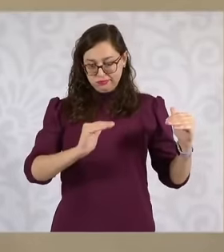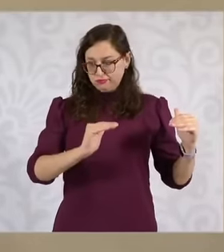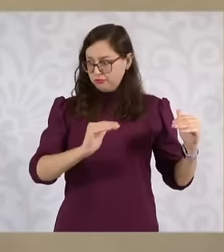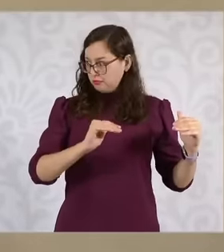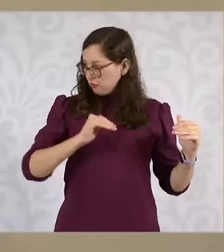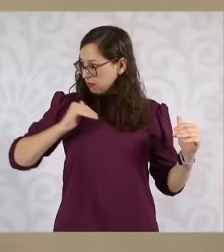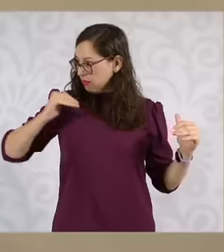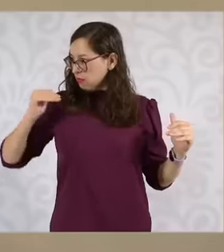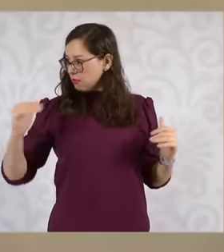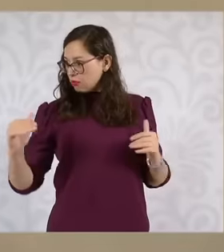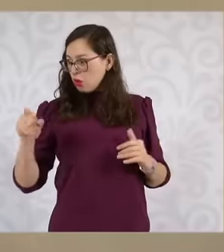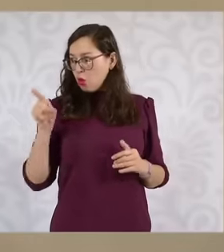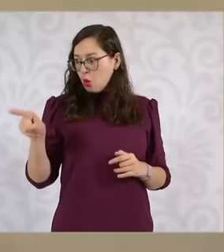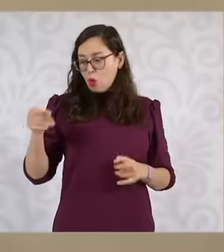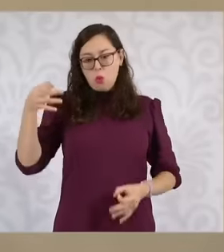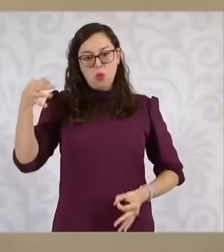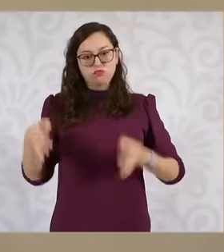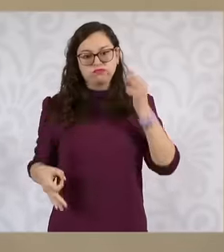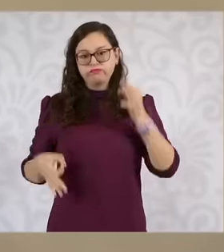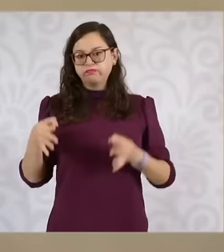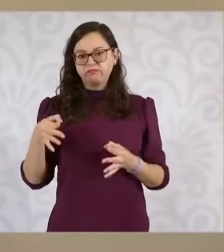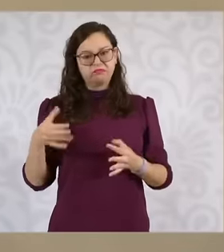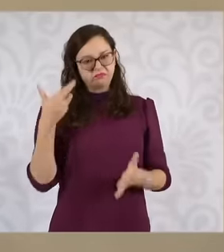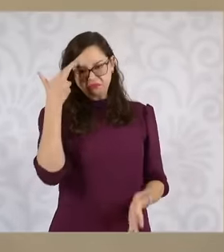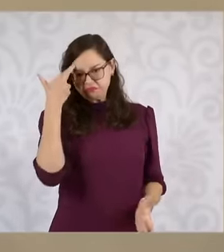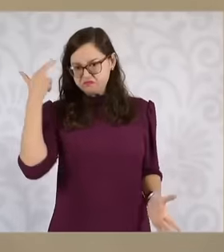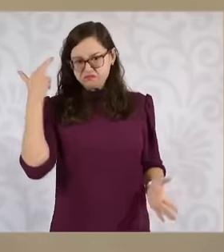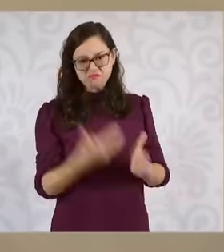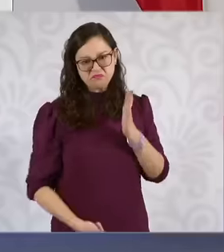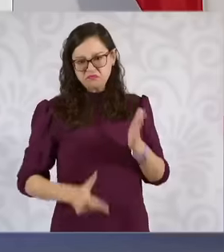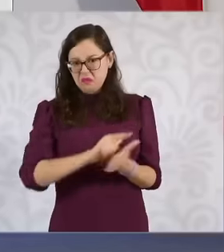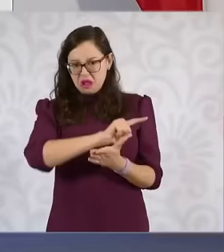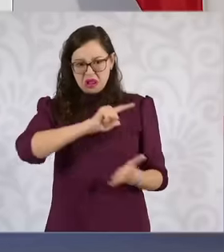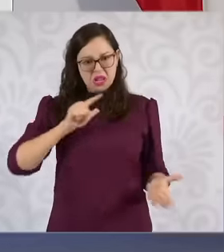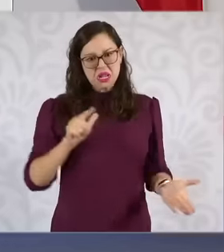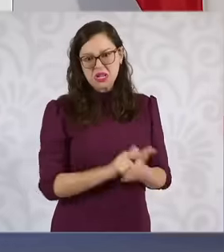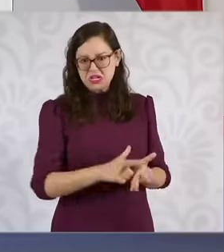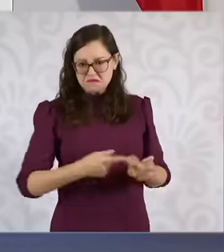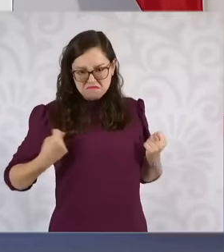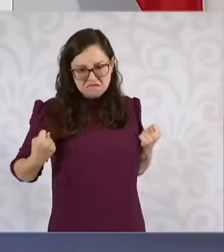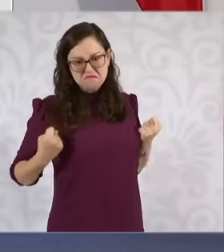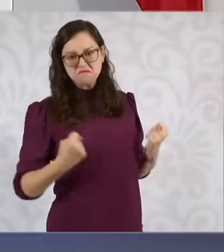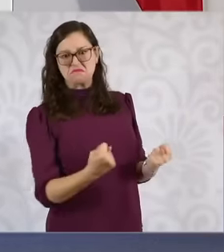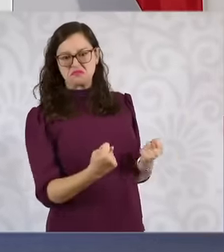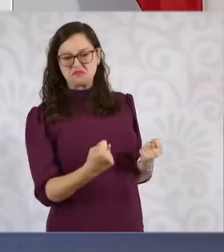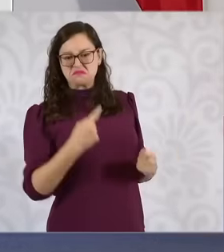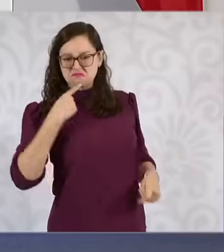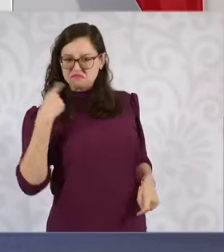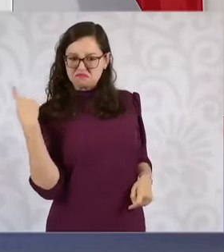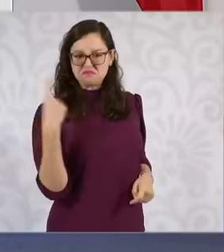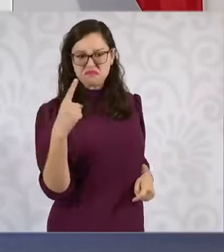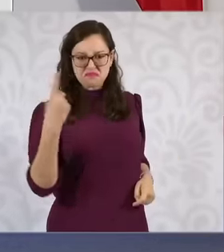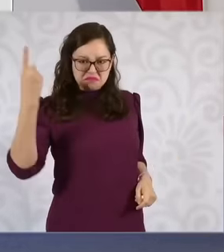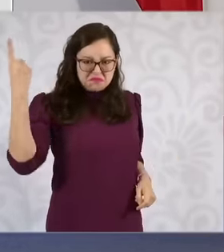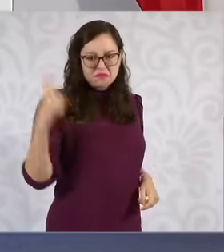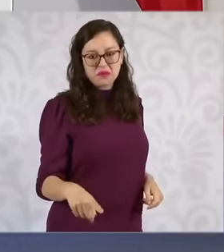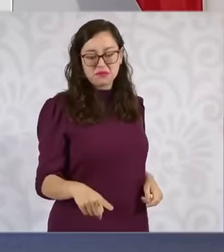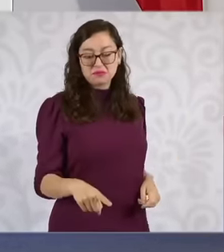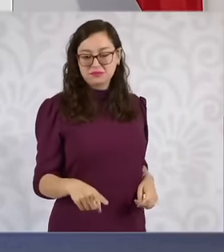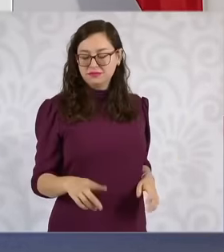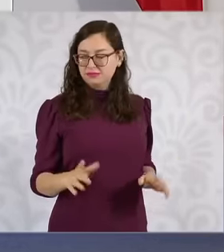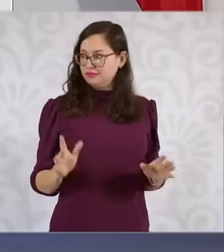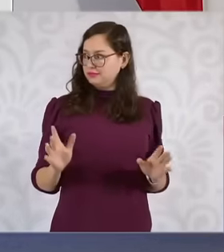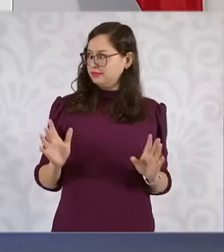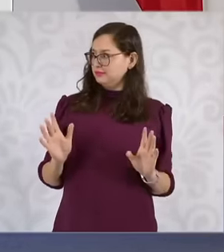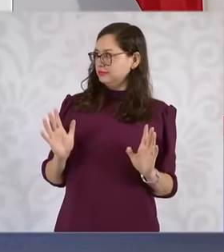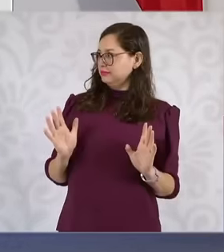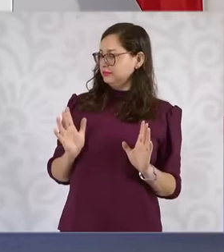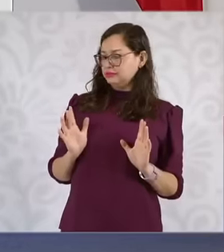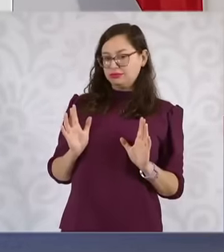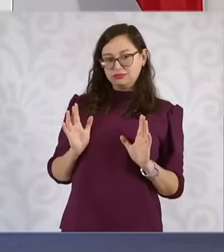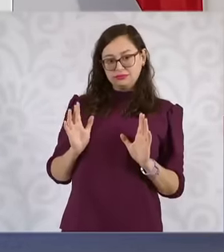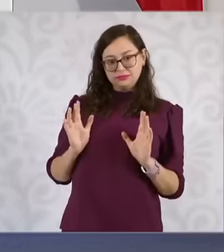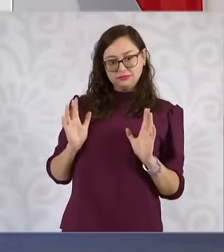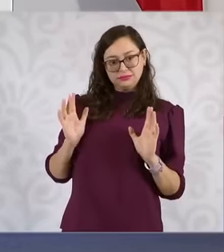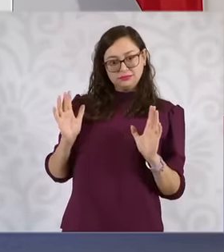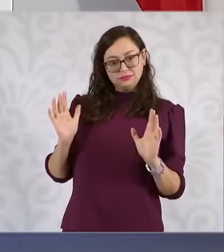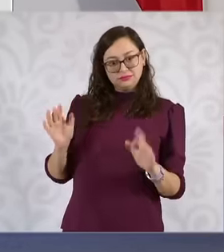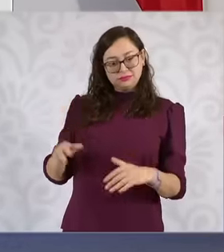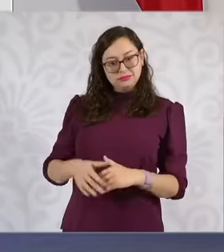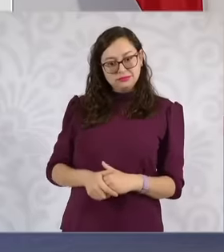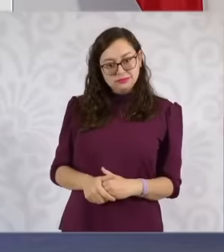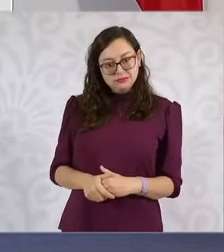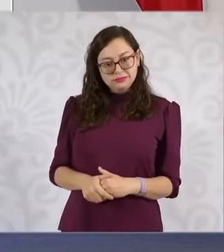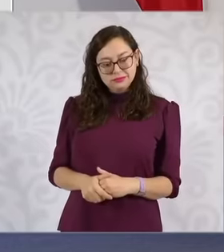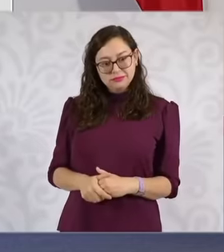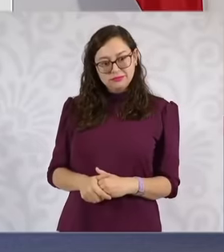completely violating This is the reform completely violating the protection law to return to